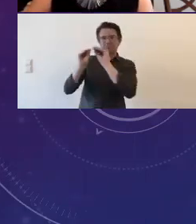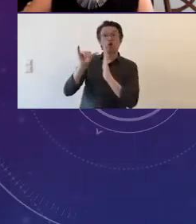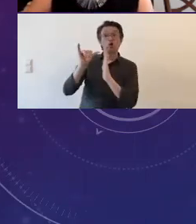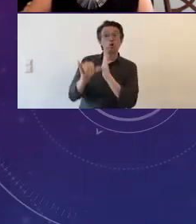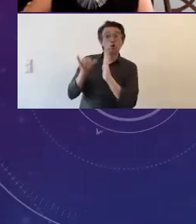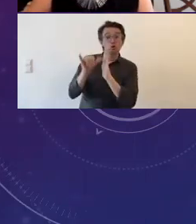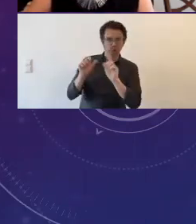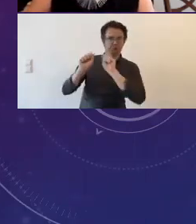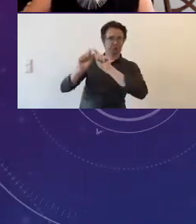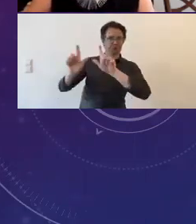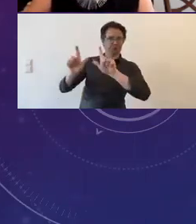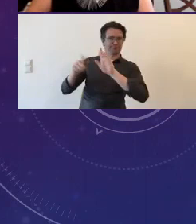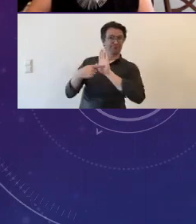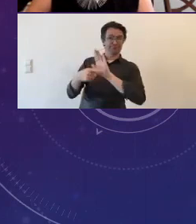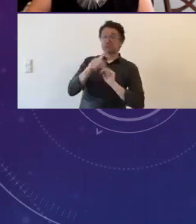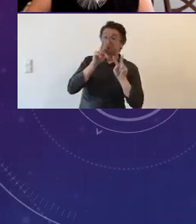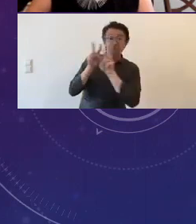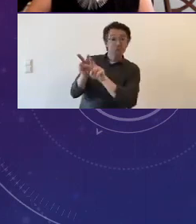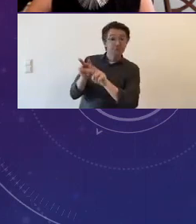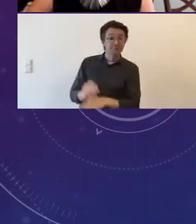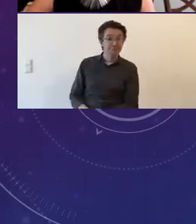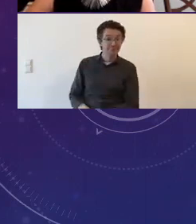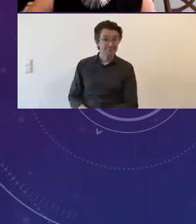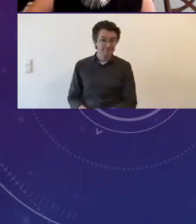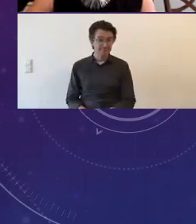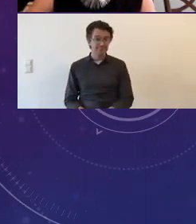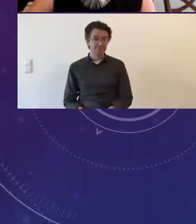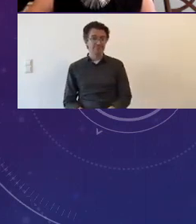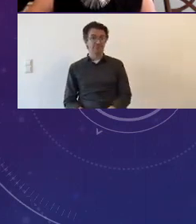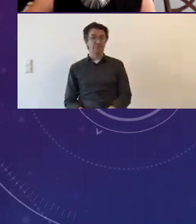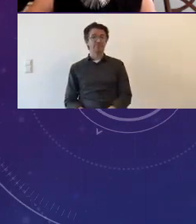screen reader and she's using Braille she also said he heard Braille display I